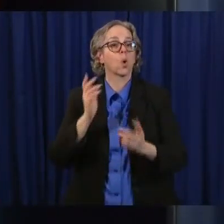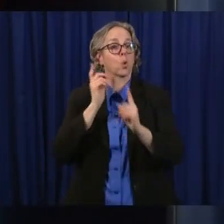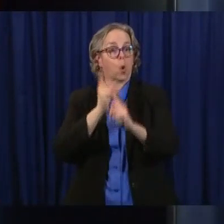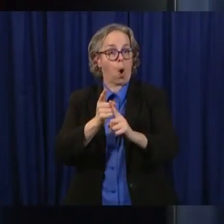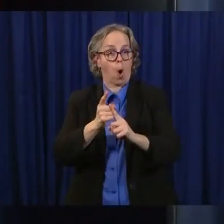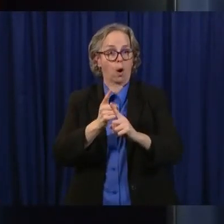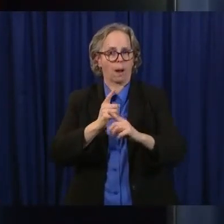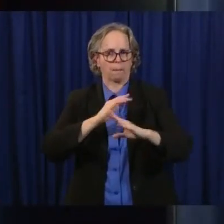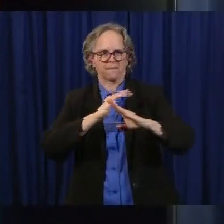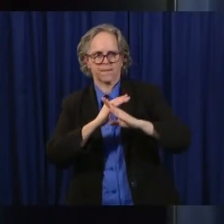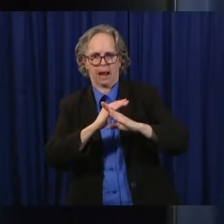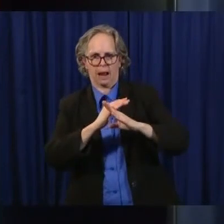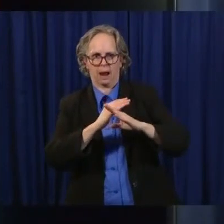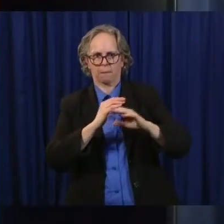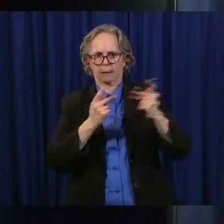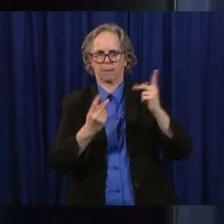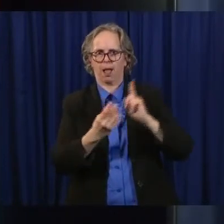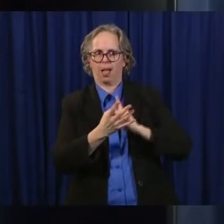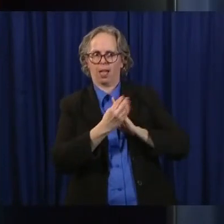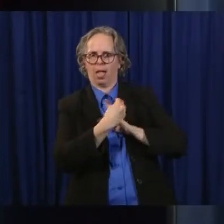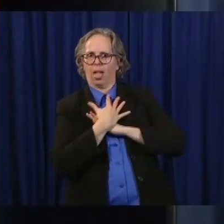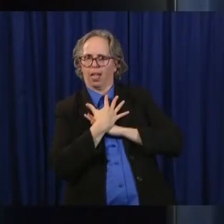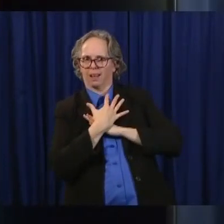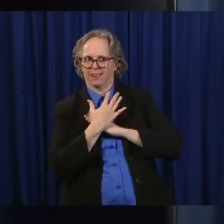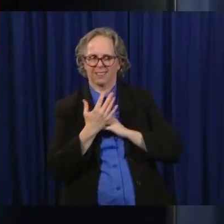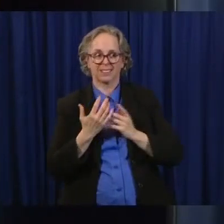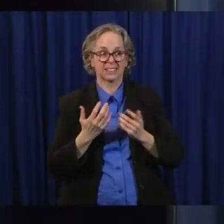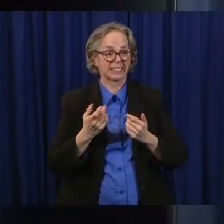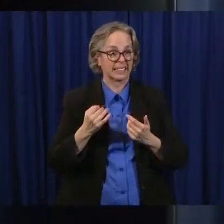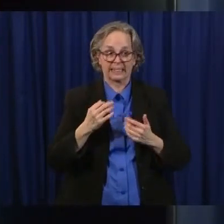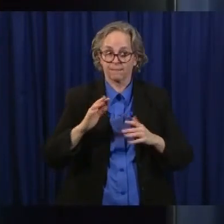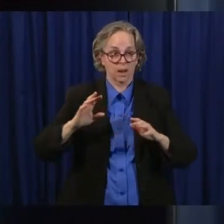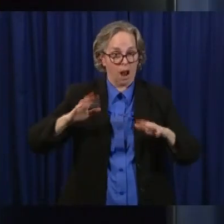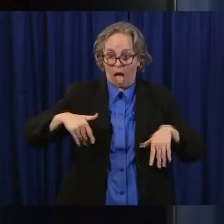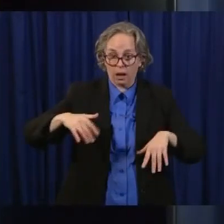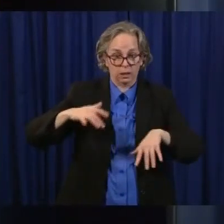CONCERT TO BE ABLE TO LIMIT ACCESS OF OTHER PEOPLE TO THE VIRUS.